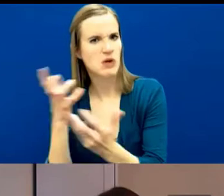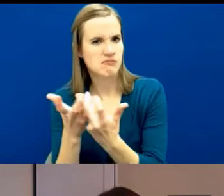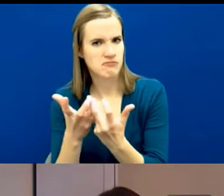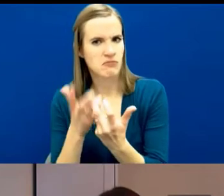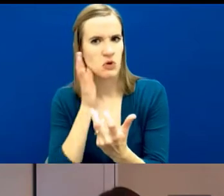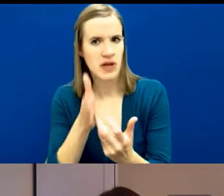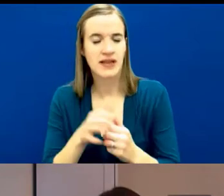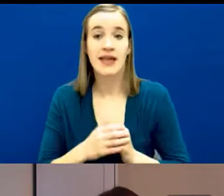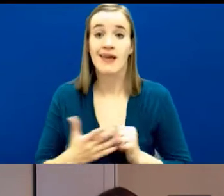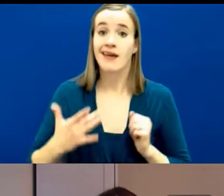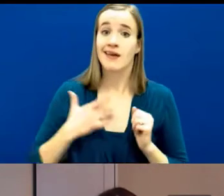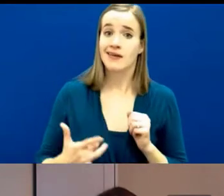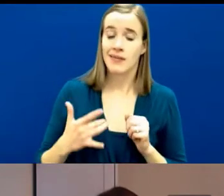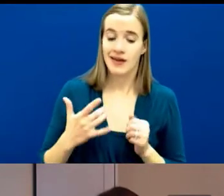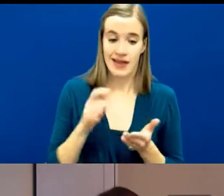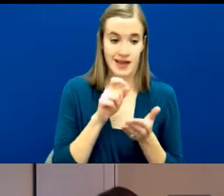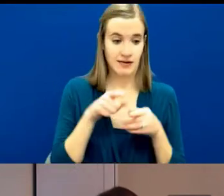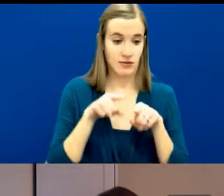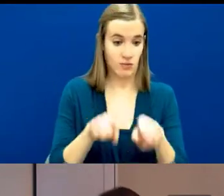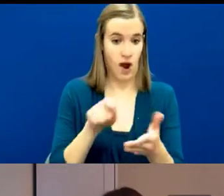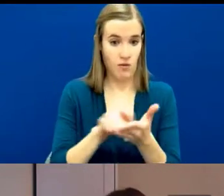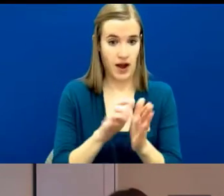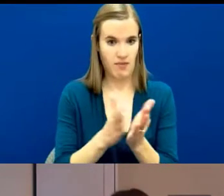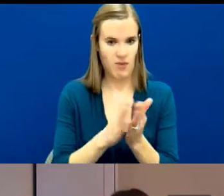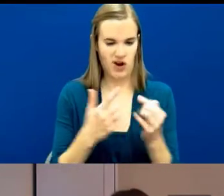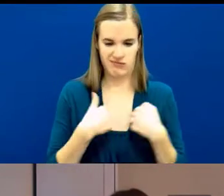illustrators during the process, but afterward he, I asked him, so what drew